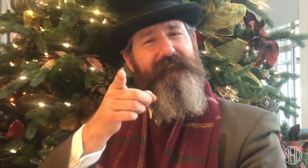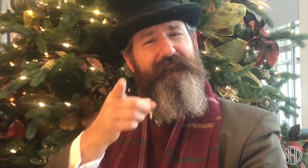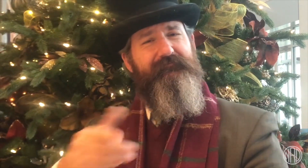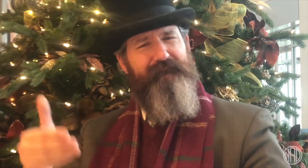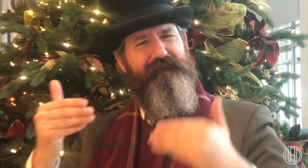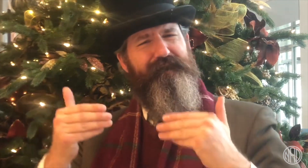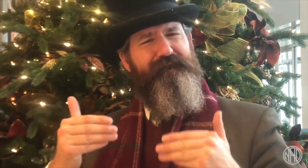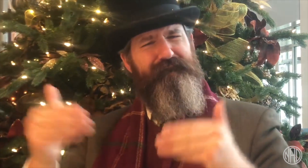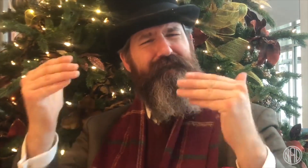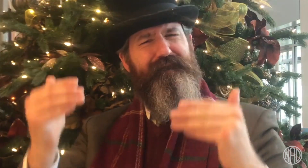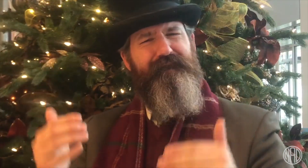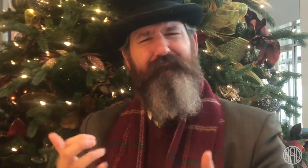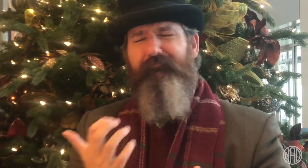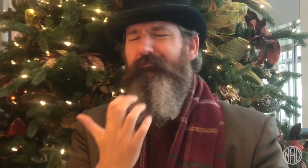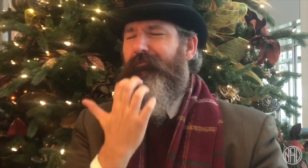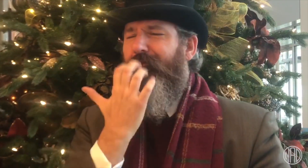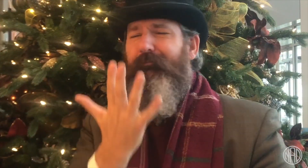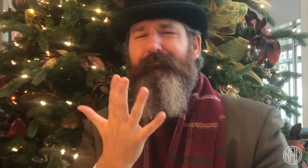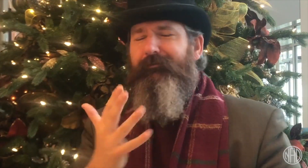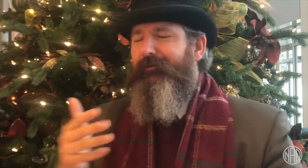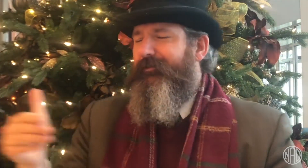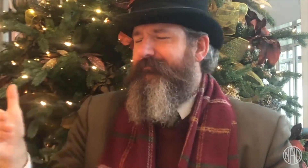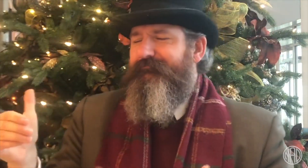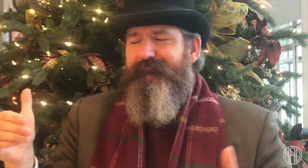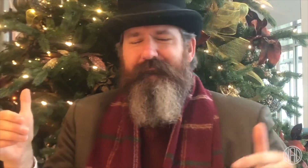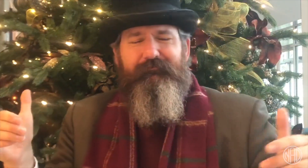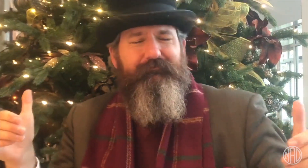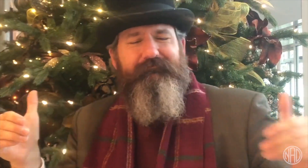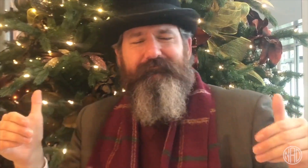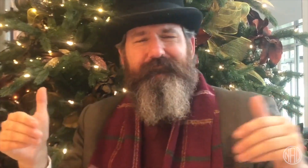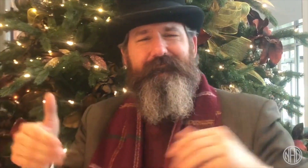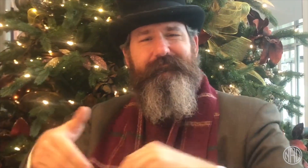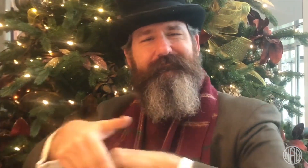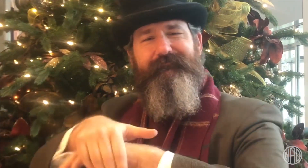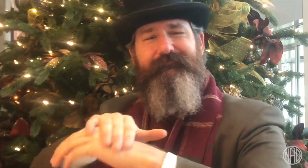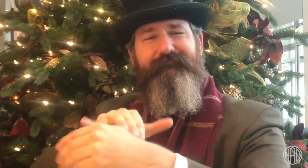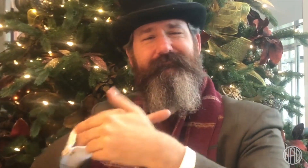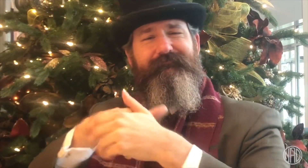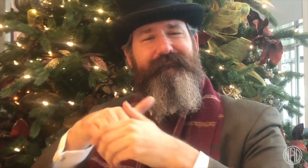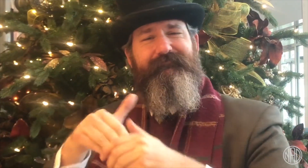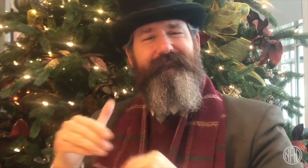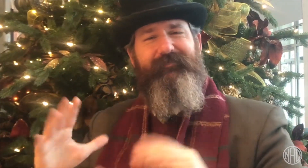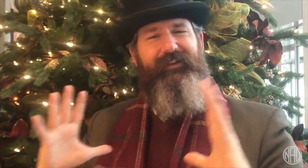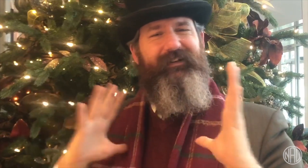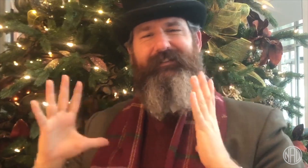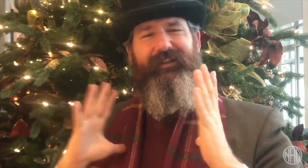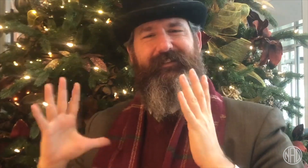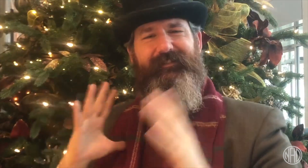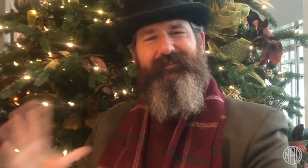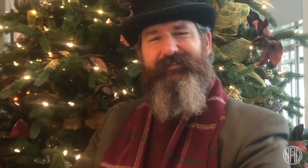Have a warm and cozy holiday.